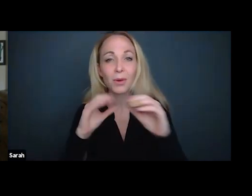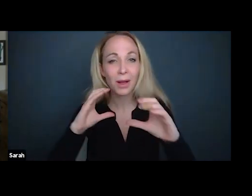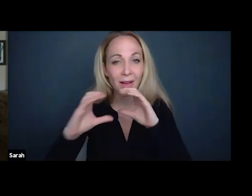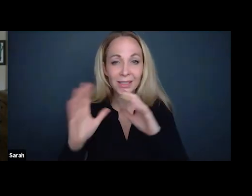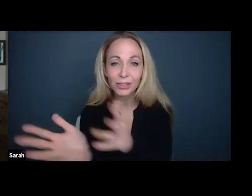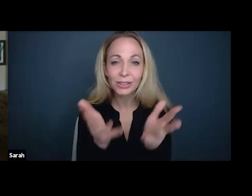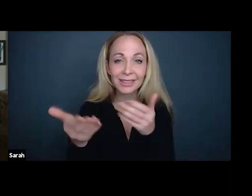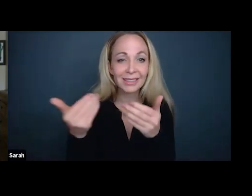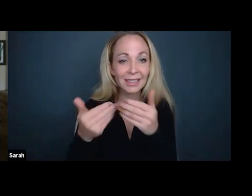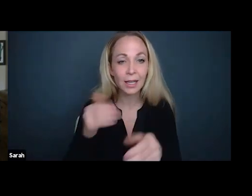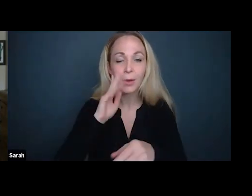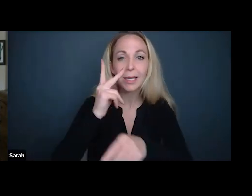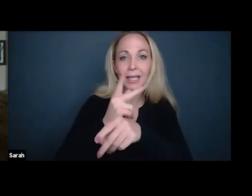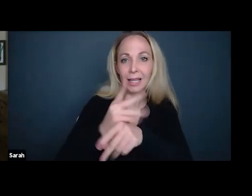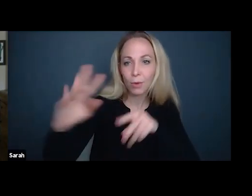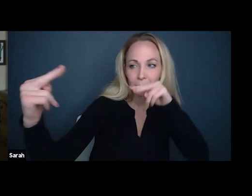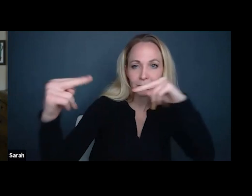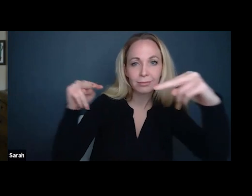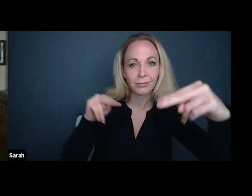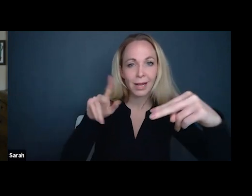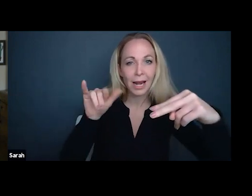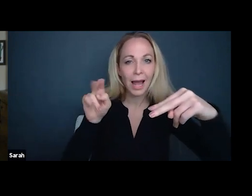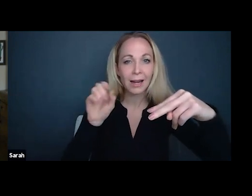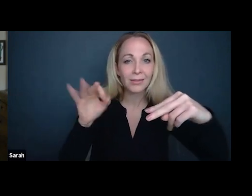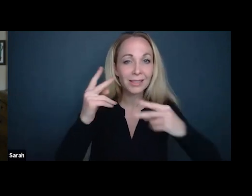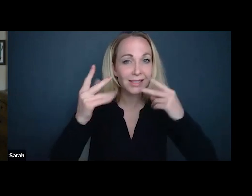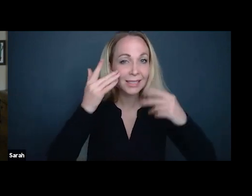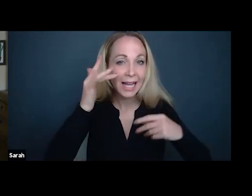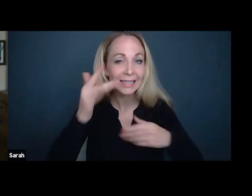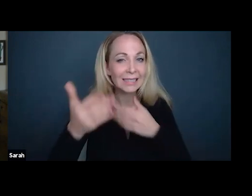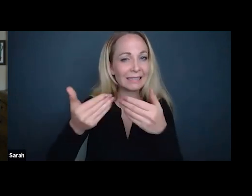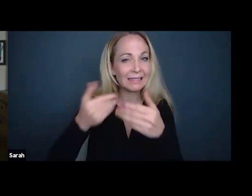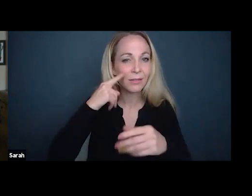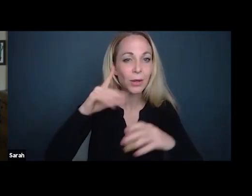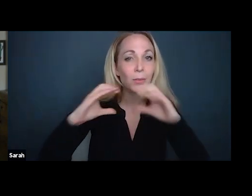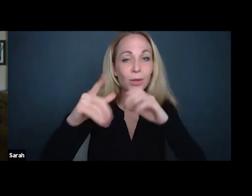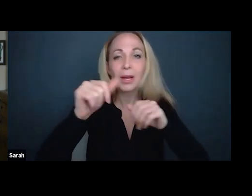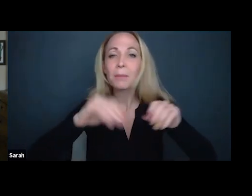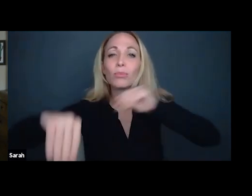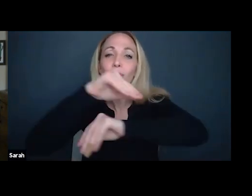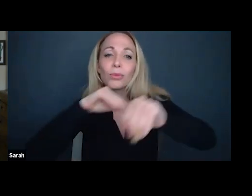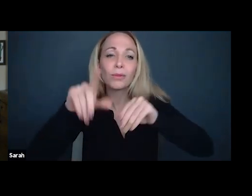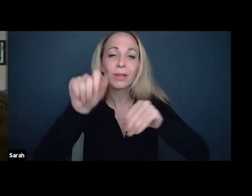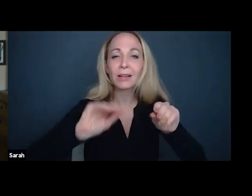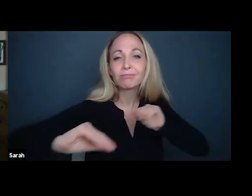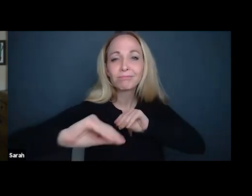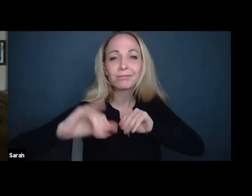keep the line of sight that we really need to communicate. There's room to move around and to adjust the seating.